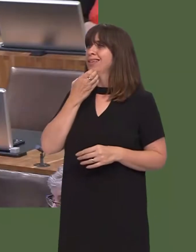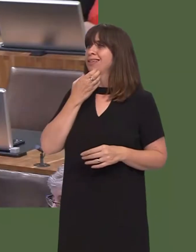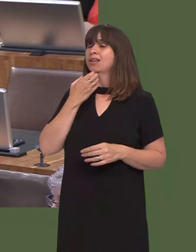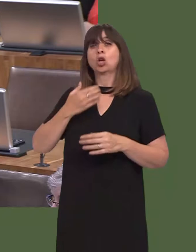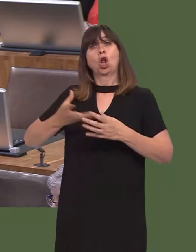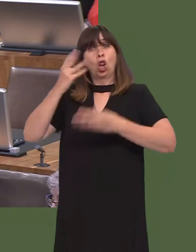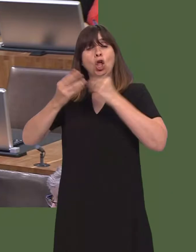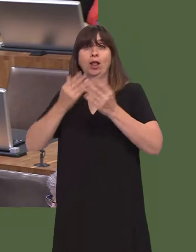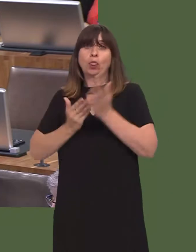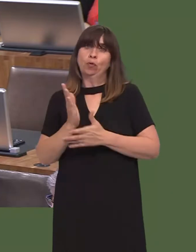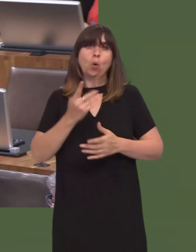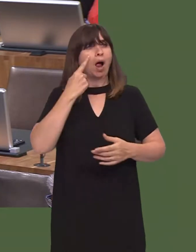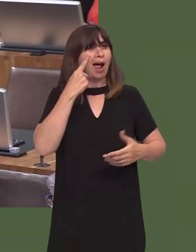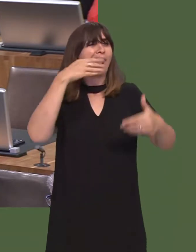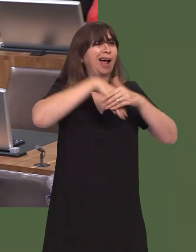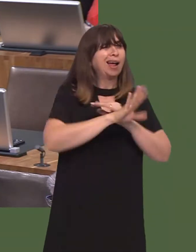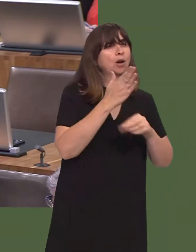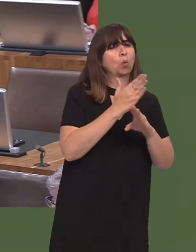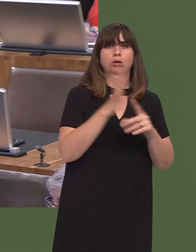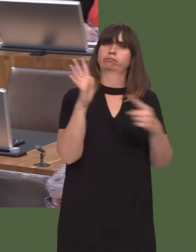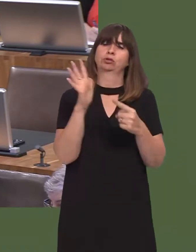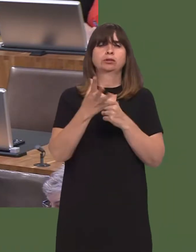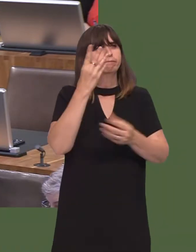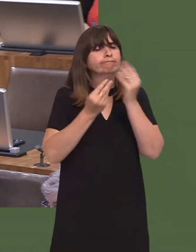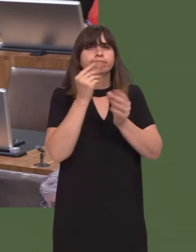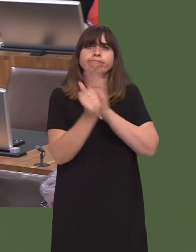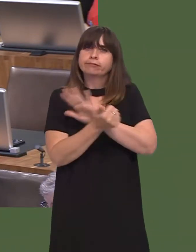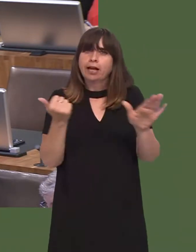learning is hugely important to develop peopleís skills in the future. We are looking at how